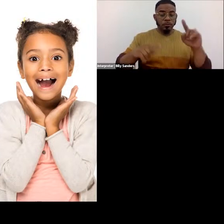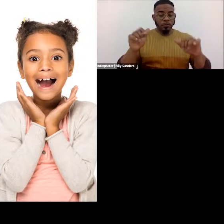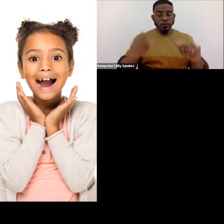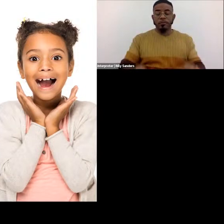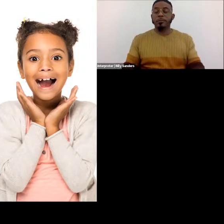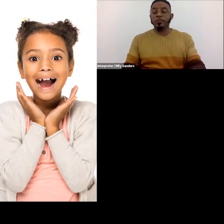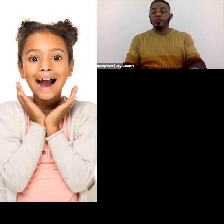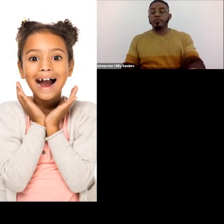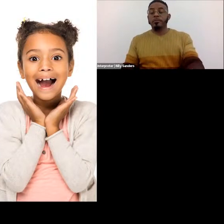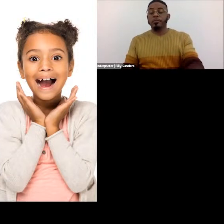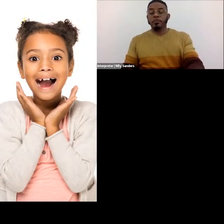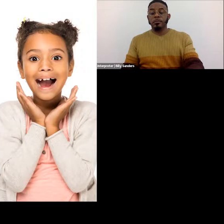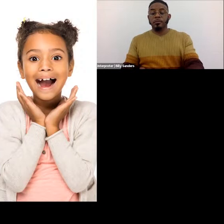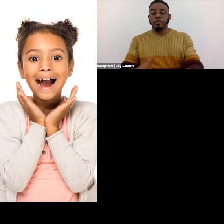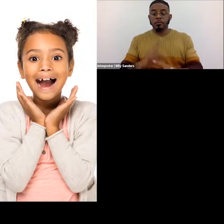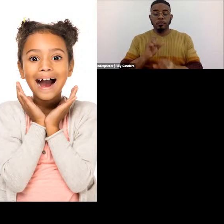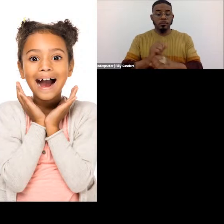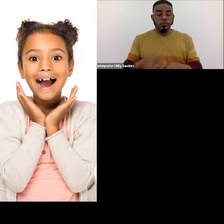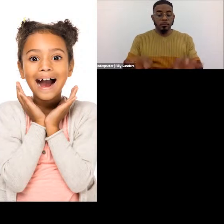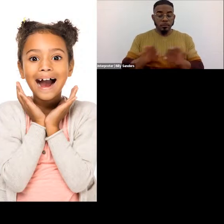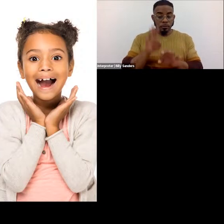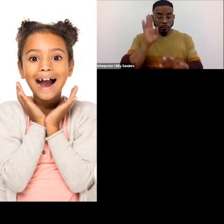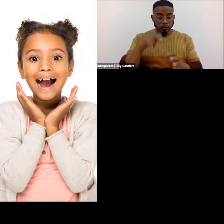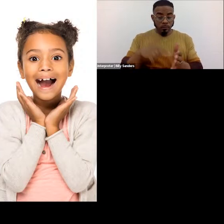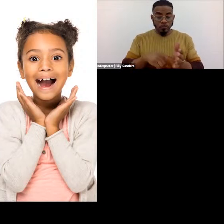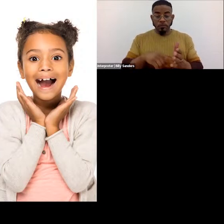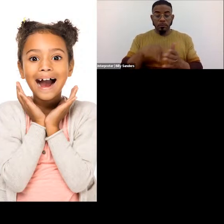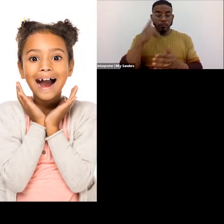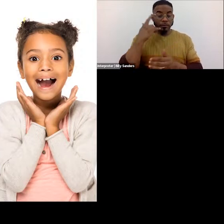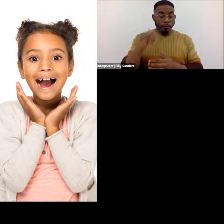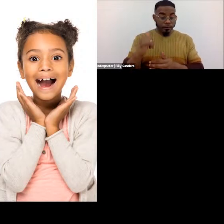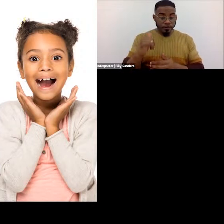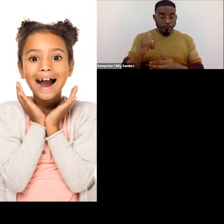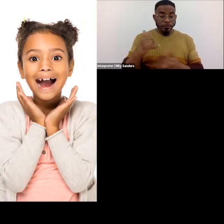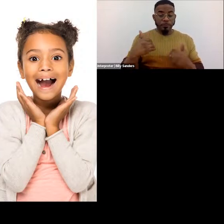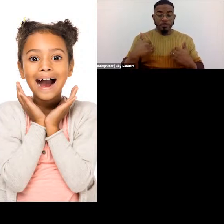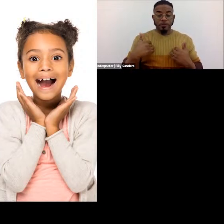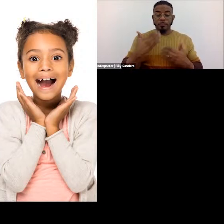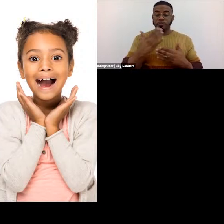And I think it's also really important to know this that California the most,